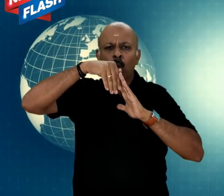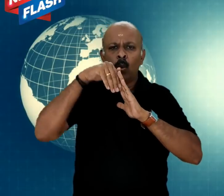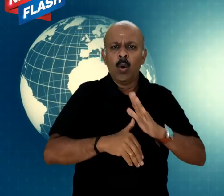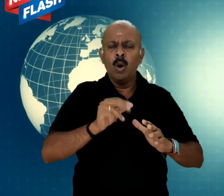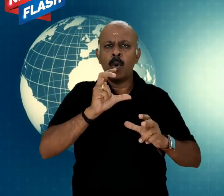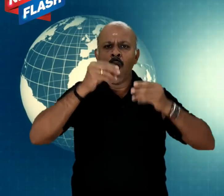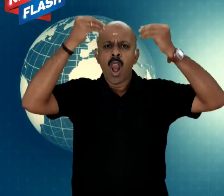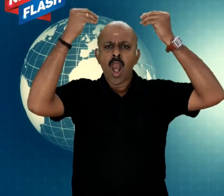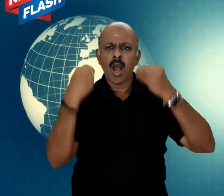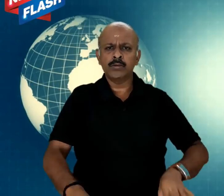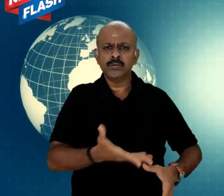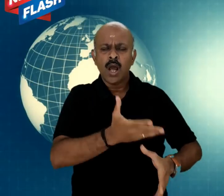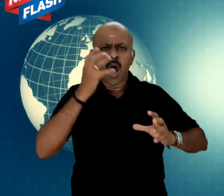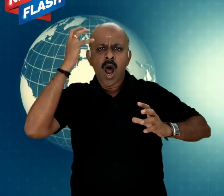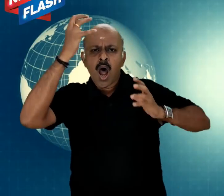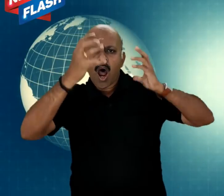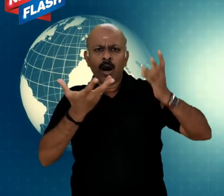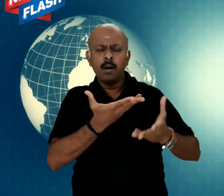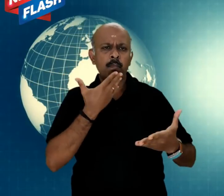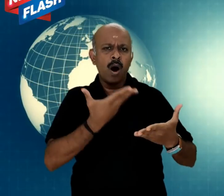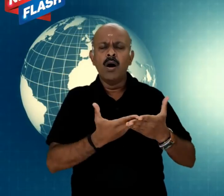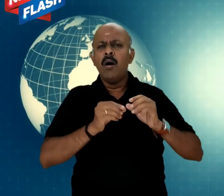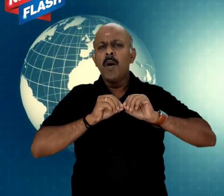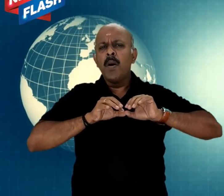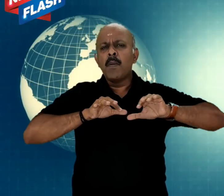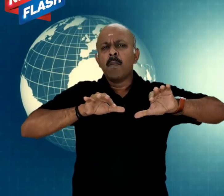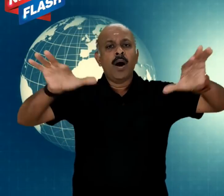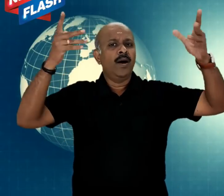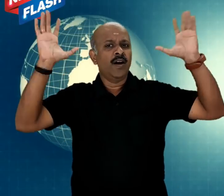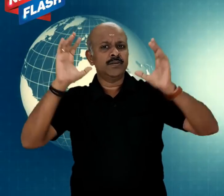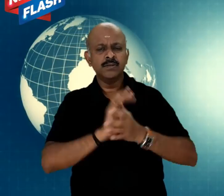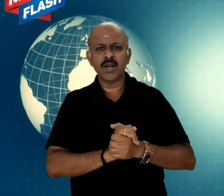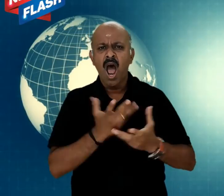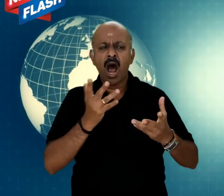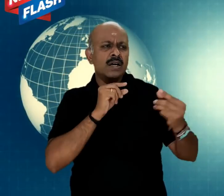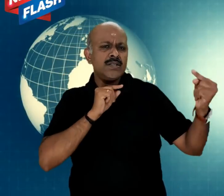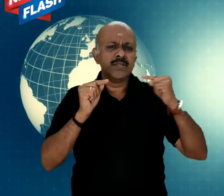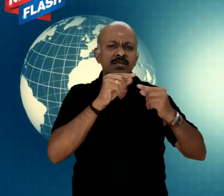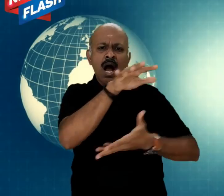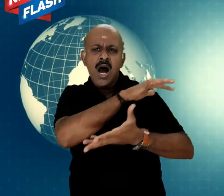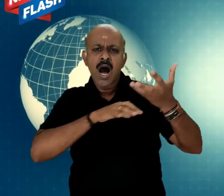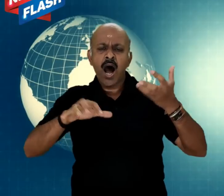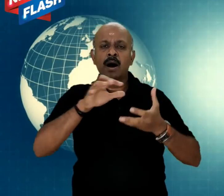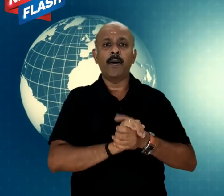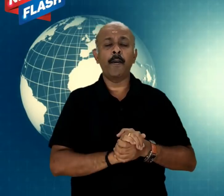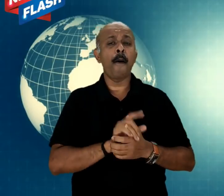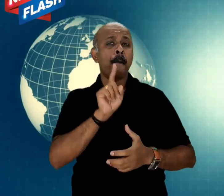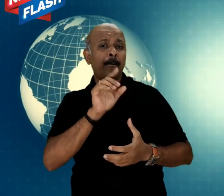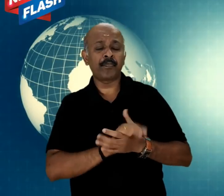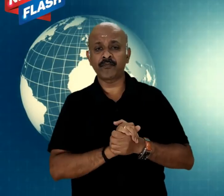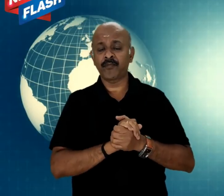the Netizens didnt like what has happened and felt sympathetic for the 14 year old boy